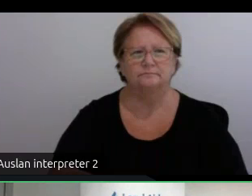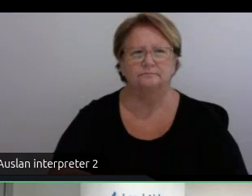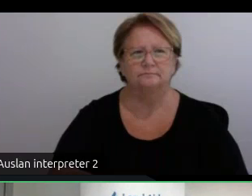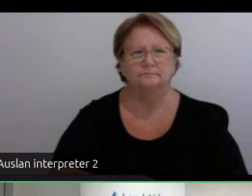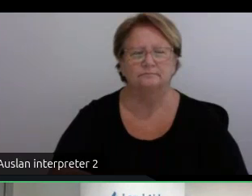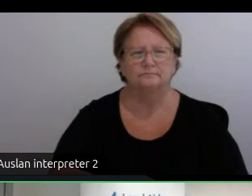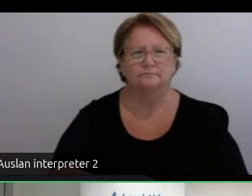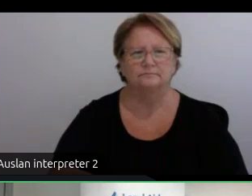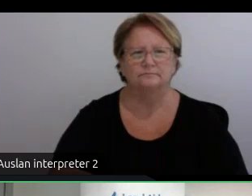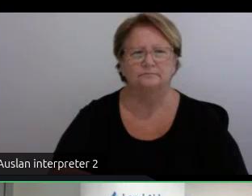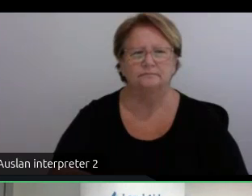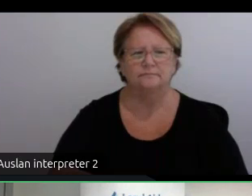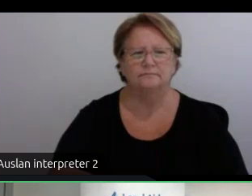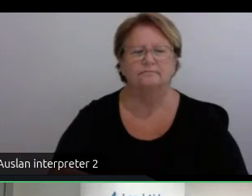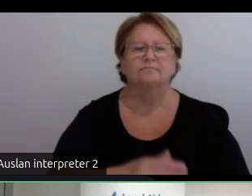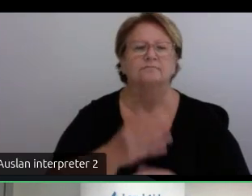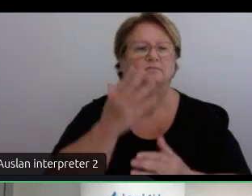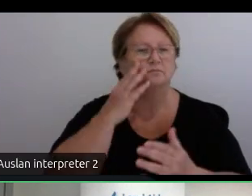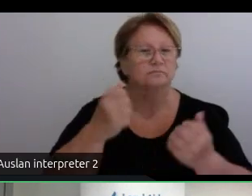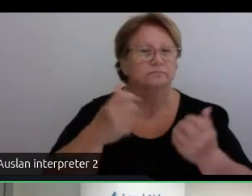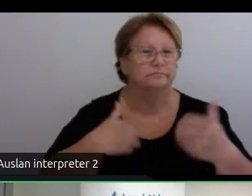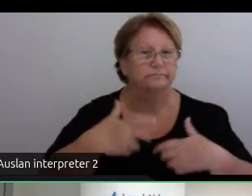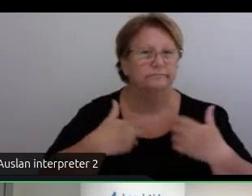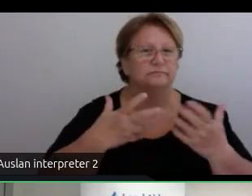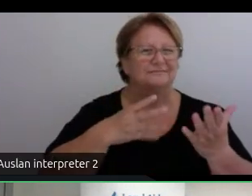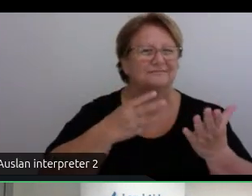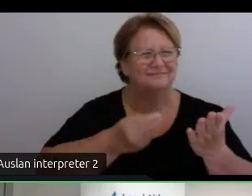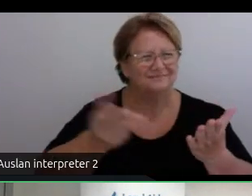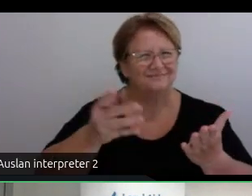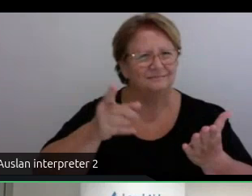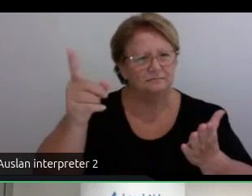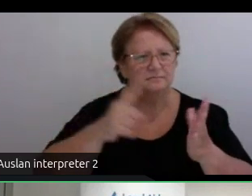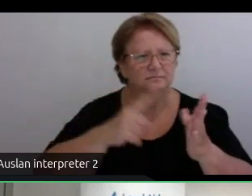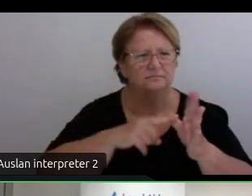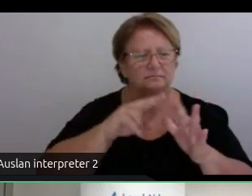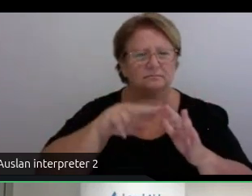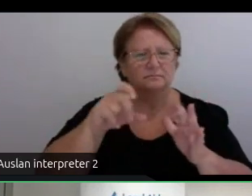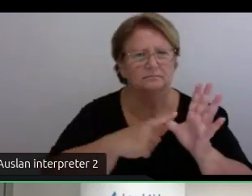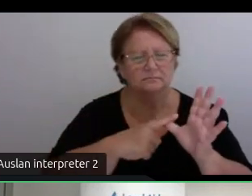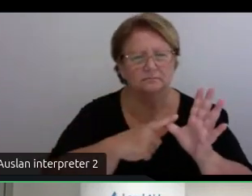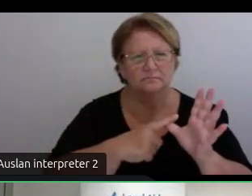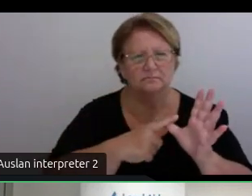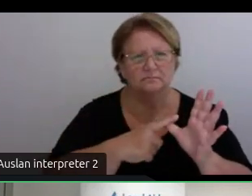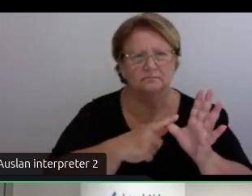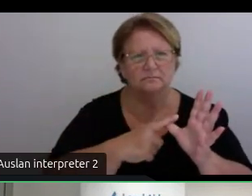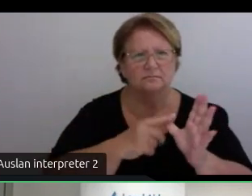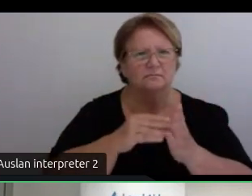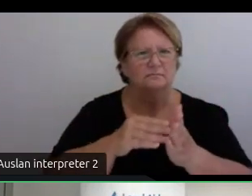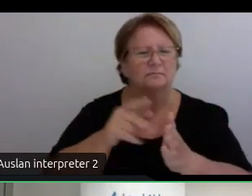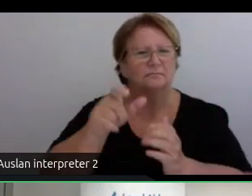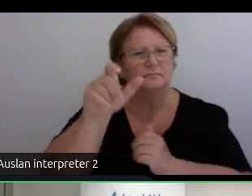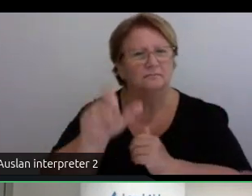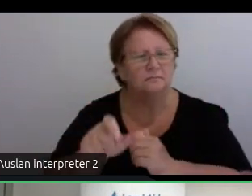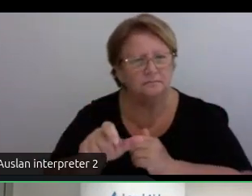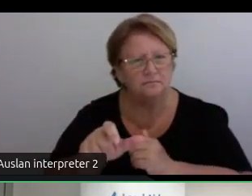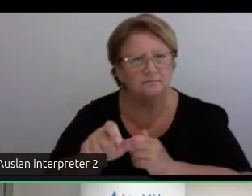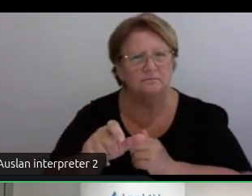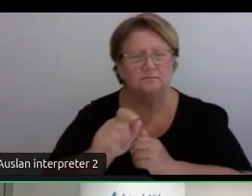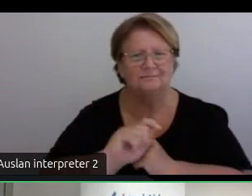get these cases into AFCA where they should be so that they can help the the customer and the claims